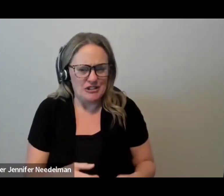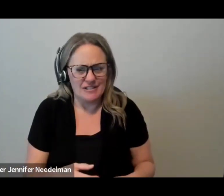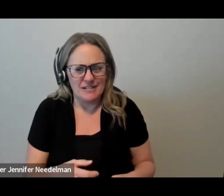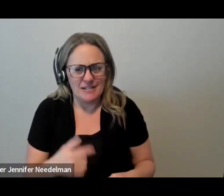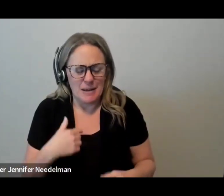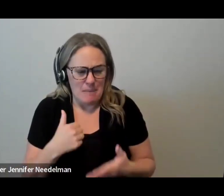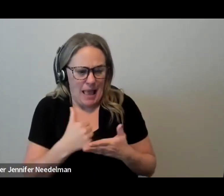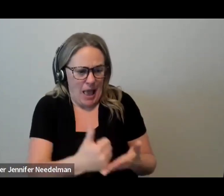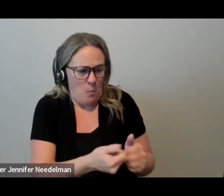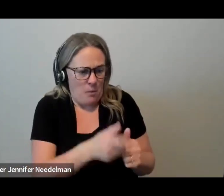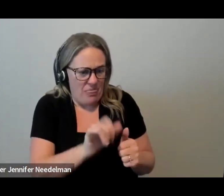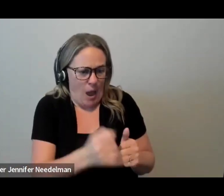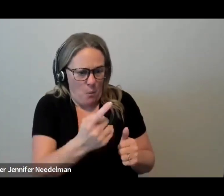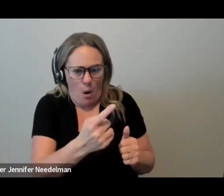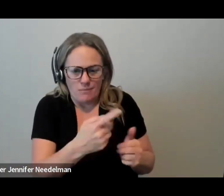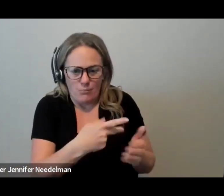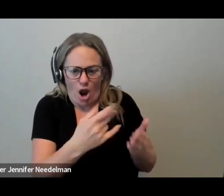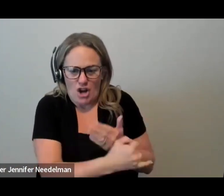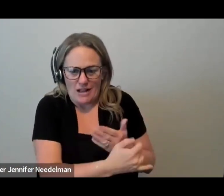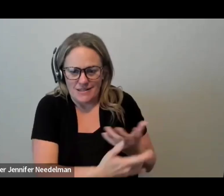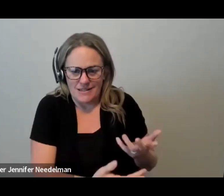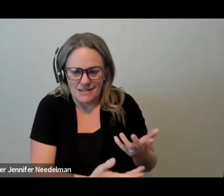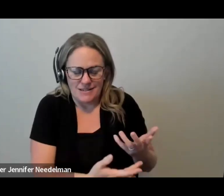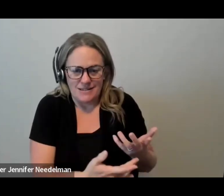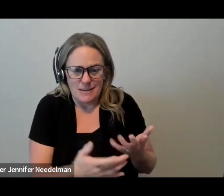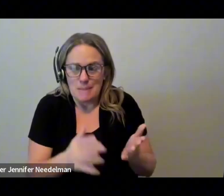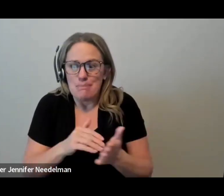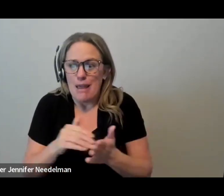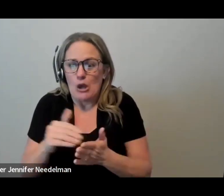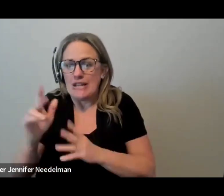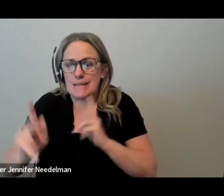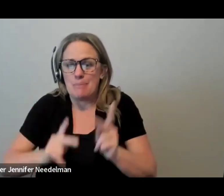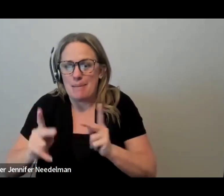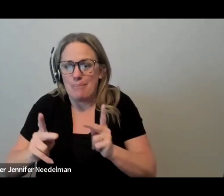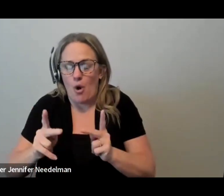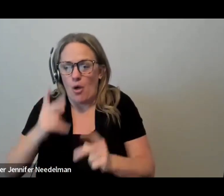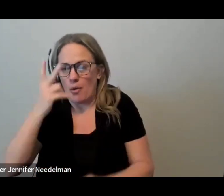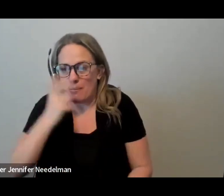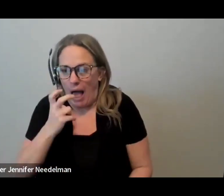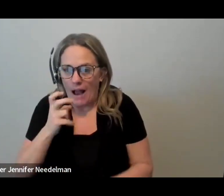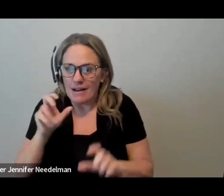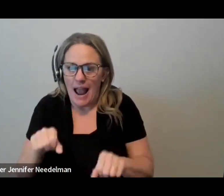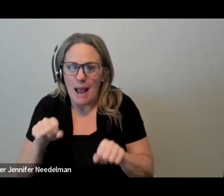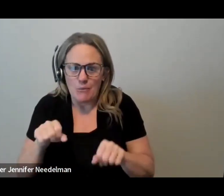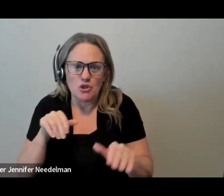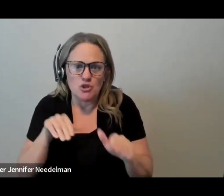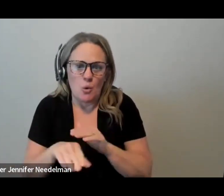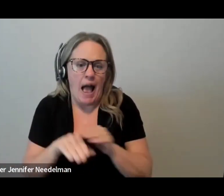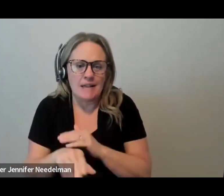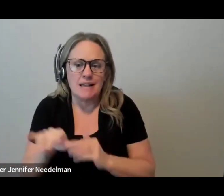that one process, I made it so millions of people who were blind to low vision and we're able to access their Yahoo services.